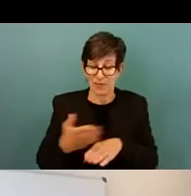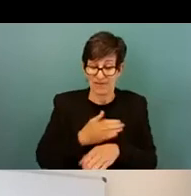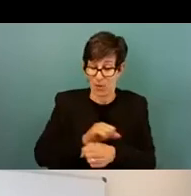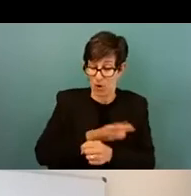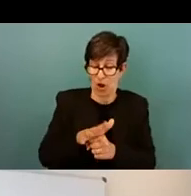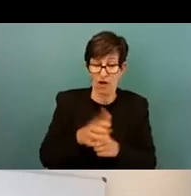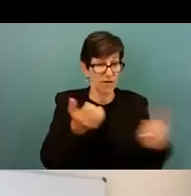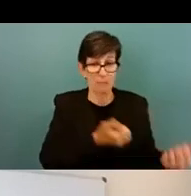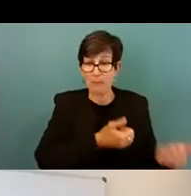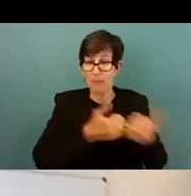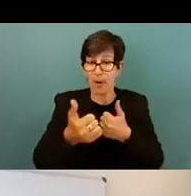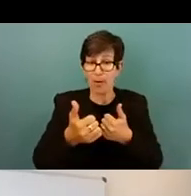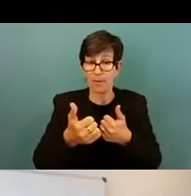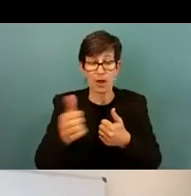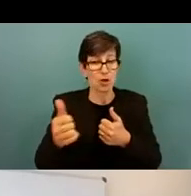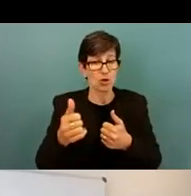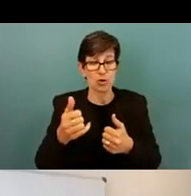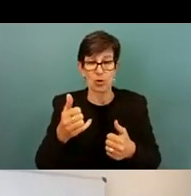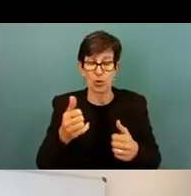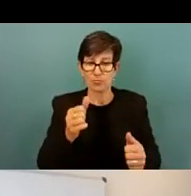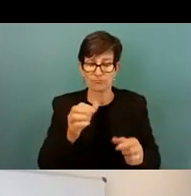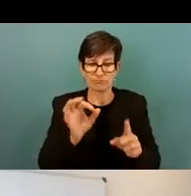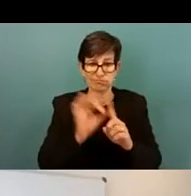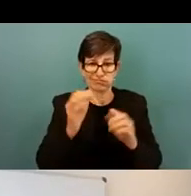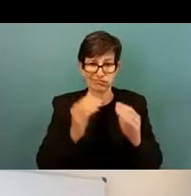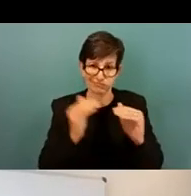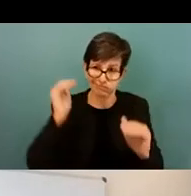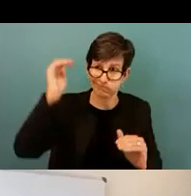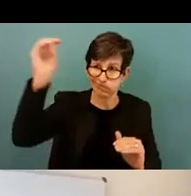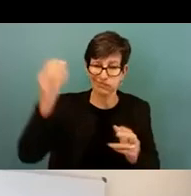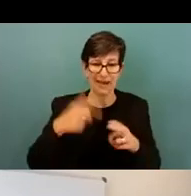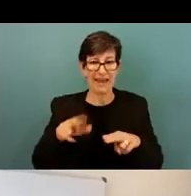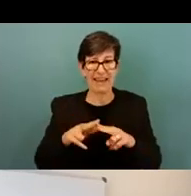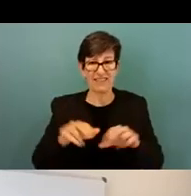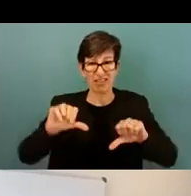need to watch this space. And I think by next year, we'll have greater insight into what the fallout is from that.